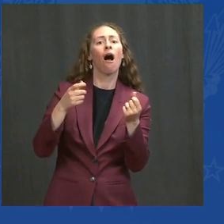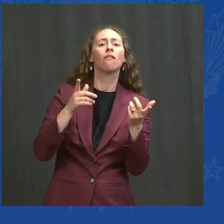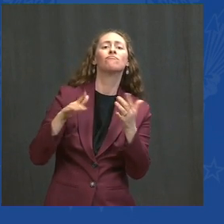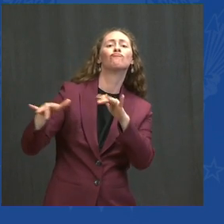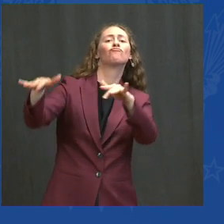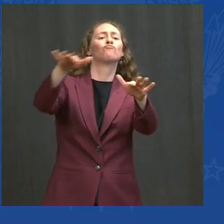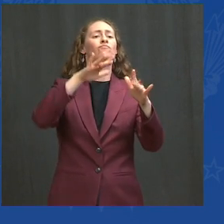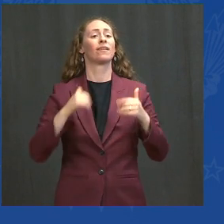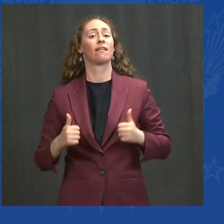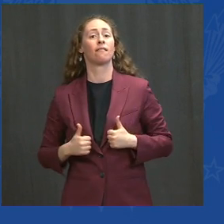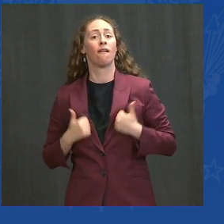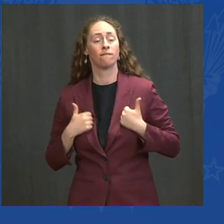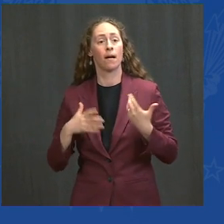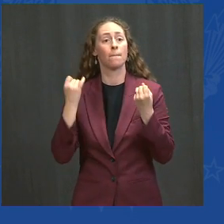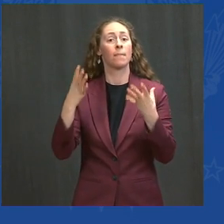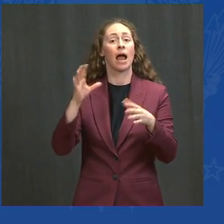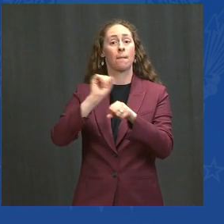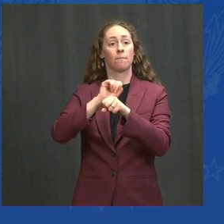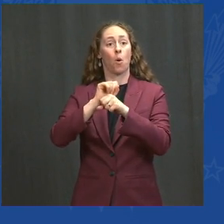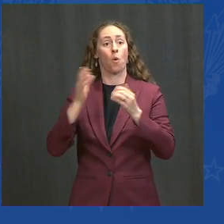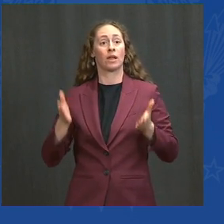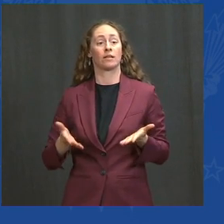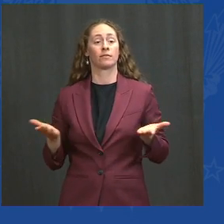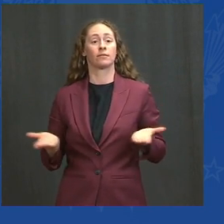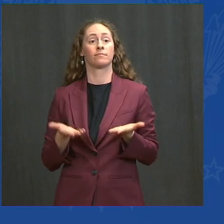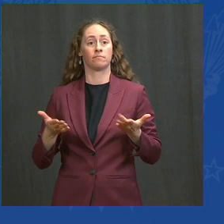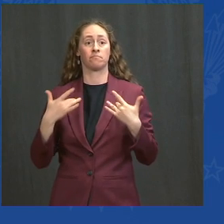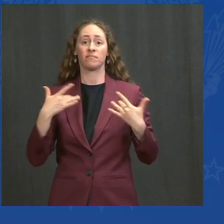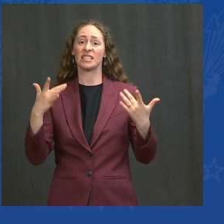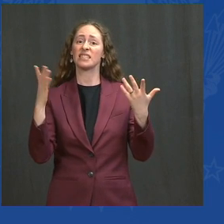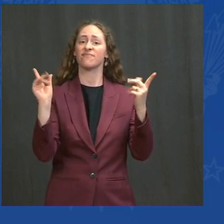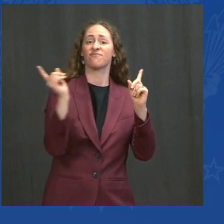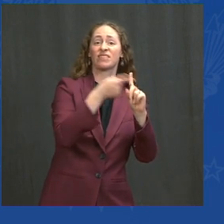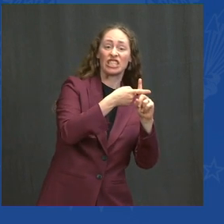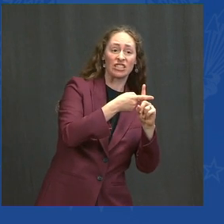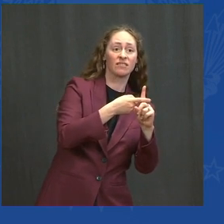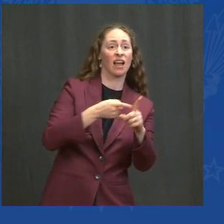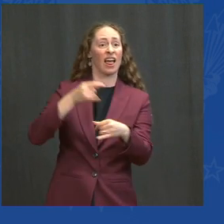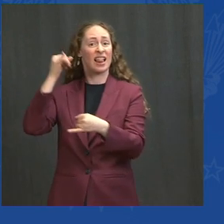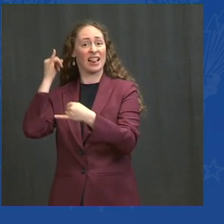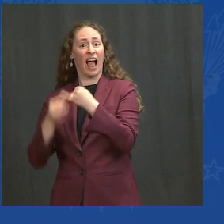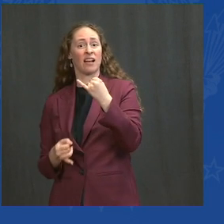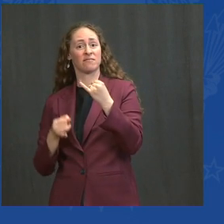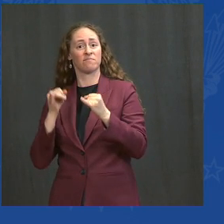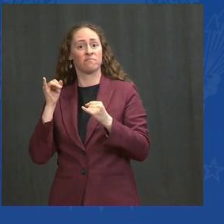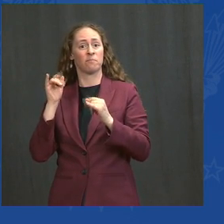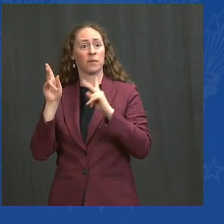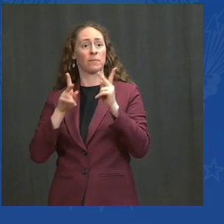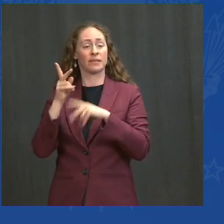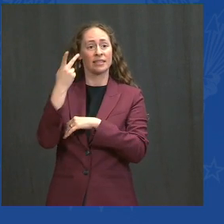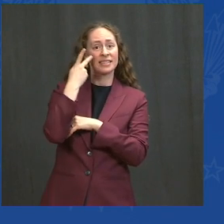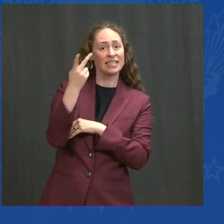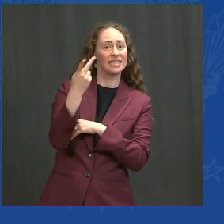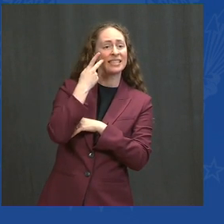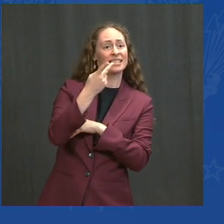and the last person our passengers may see on any given day. That simple interaction can play a major role